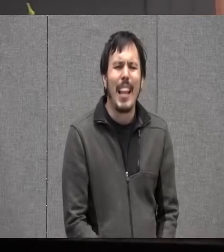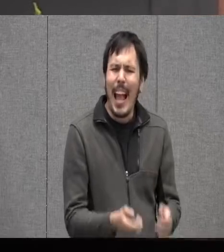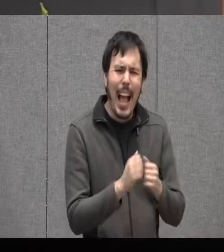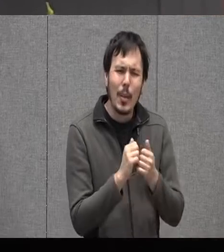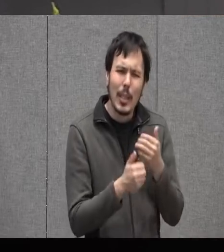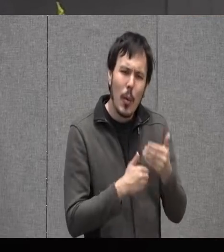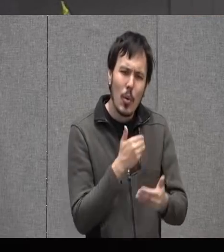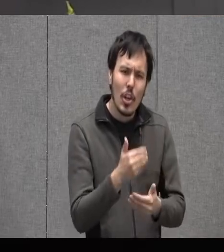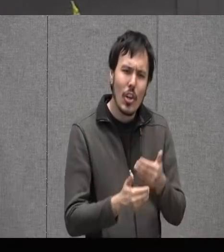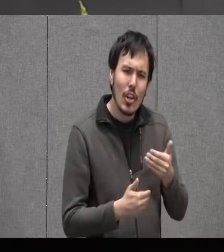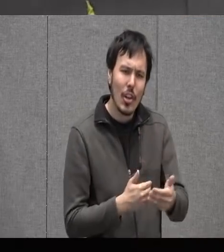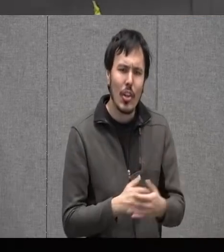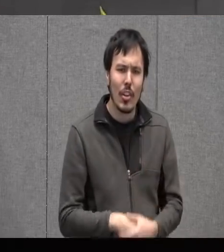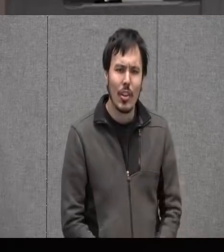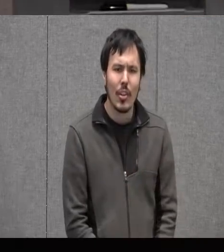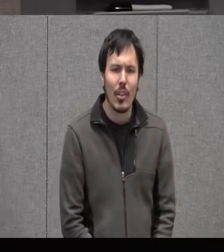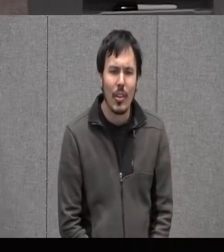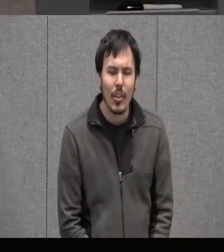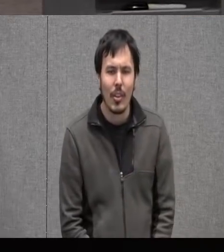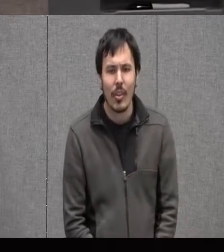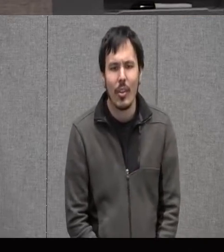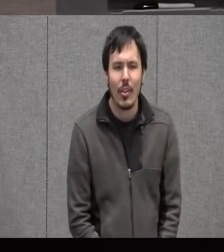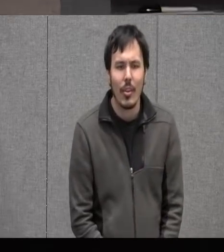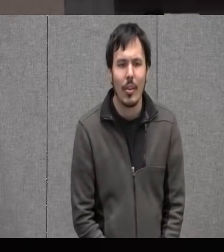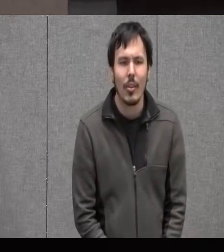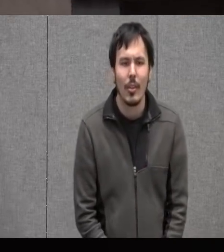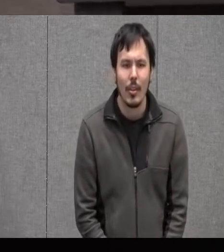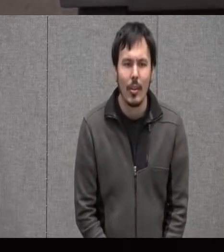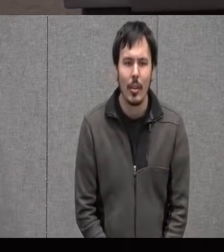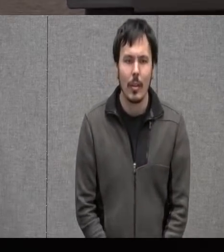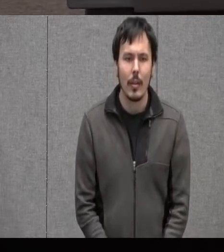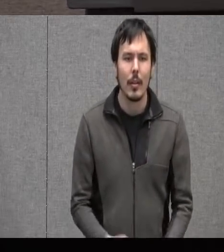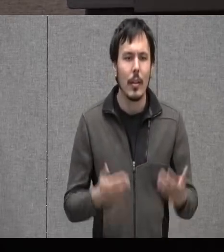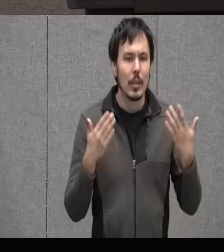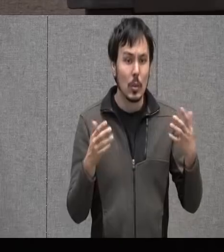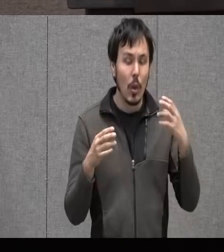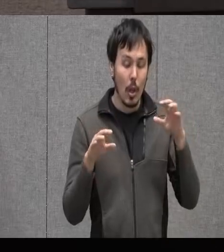We're gonna go ahead and use a visual model